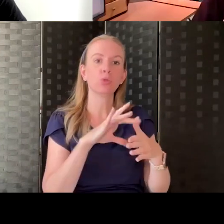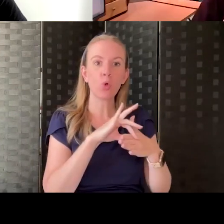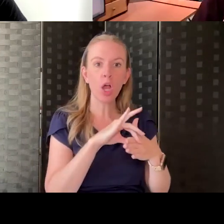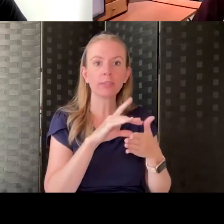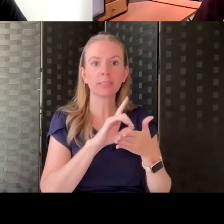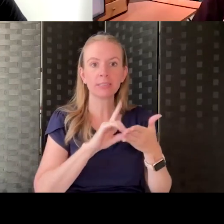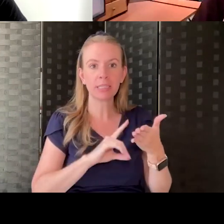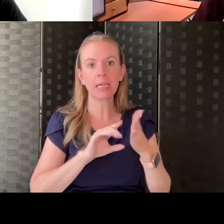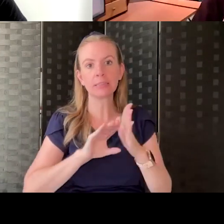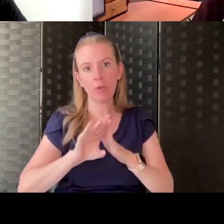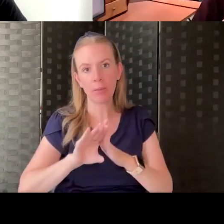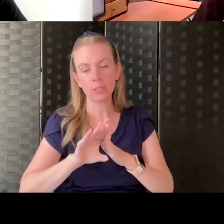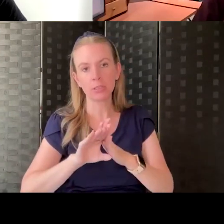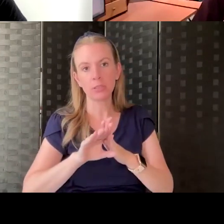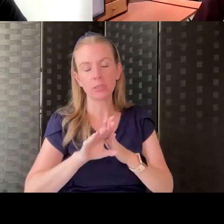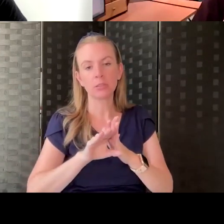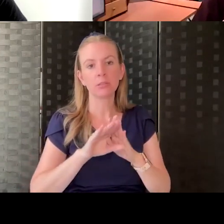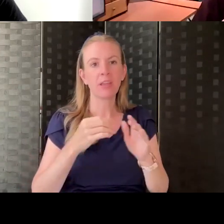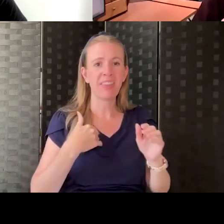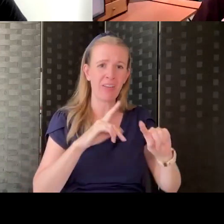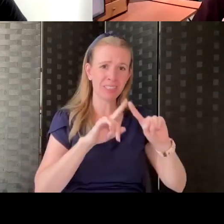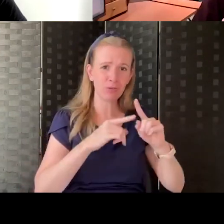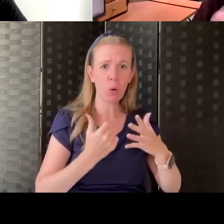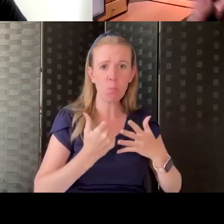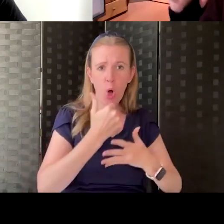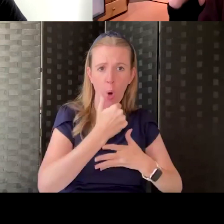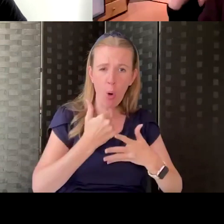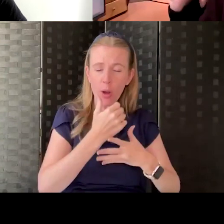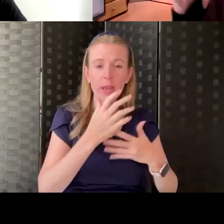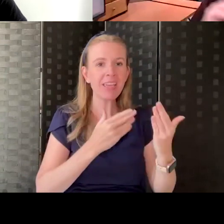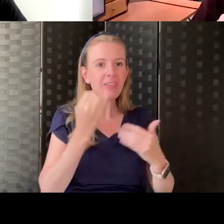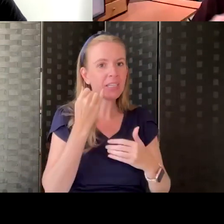developments. They have different priorities even if they are all trying to work for accessibility,